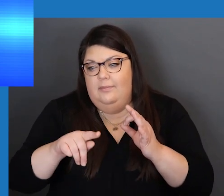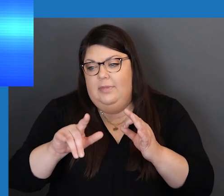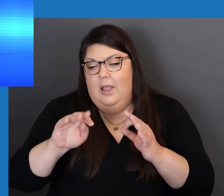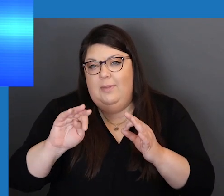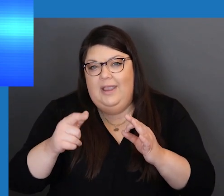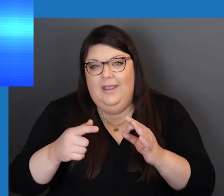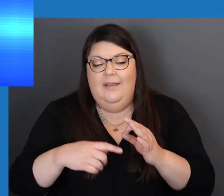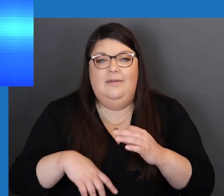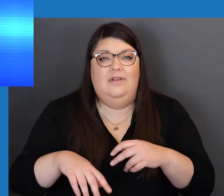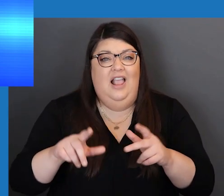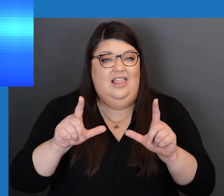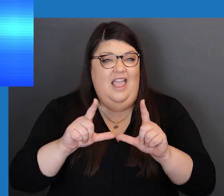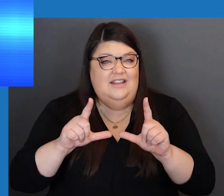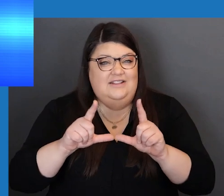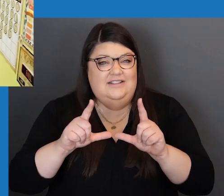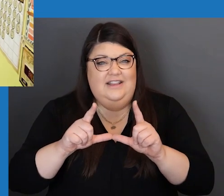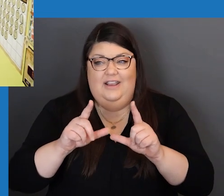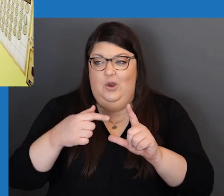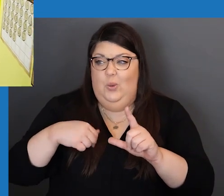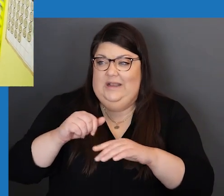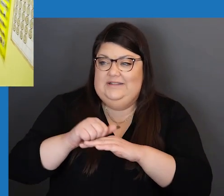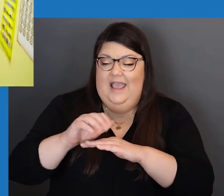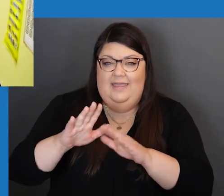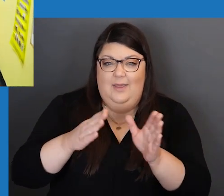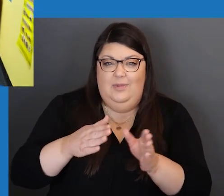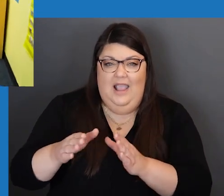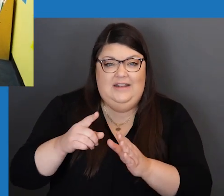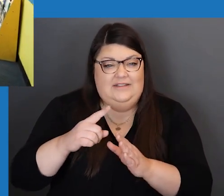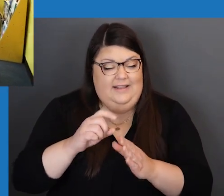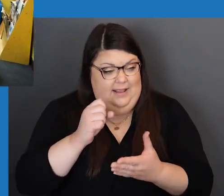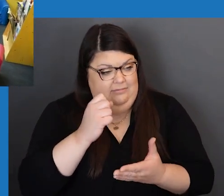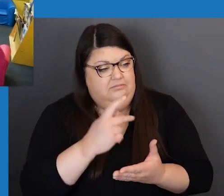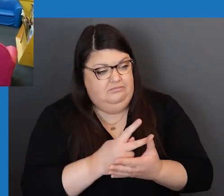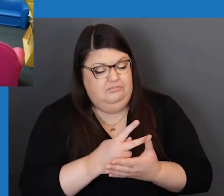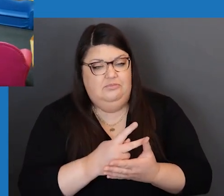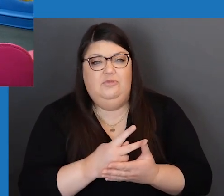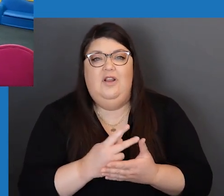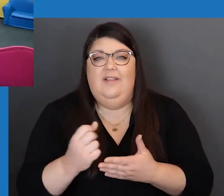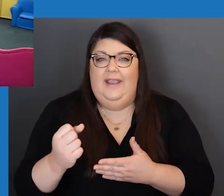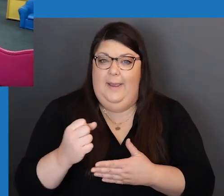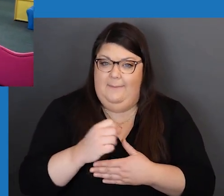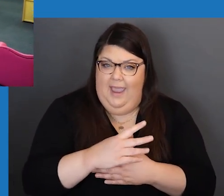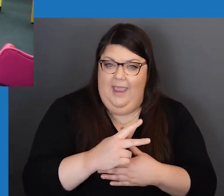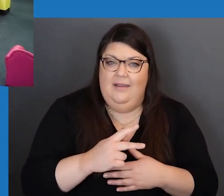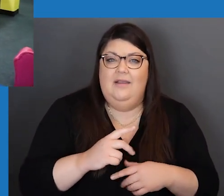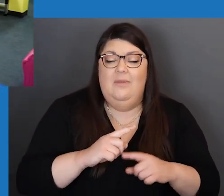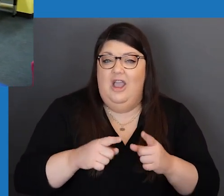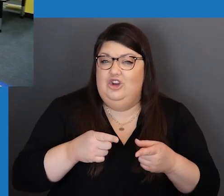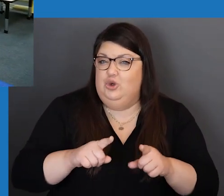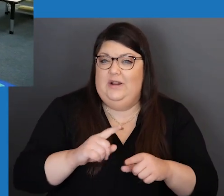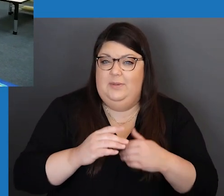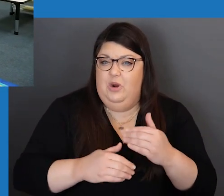we just sent them the plans, and they said, "Okay," and then when we were done, they came back. But really, during the process, they weren't really involved in it.